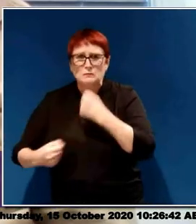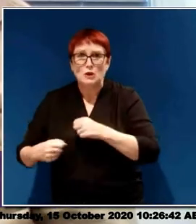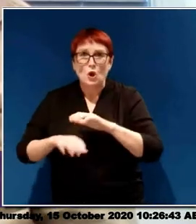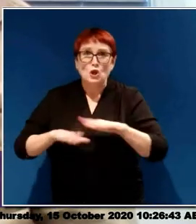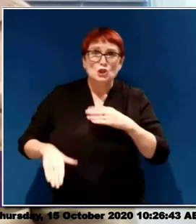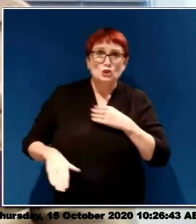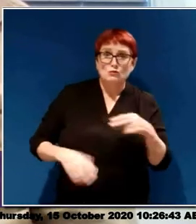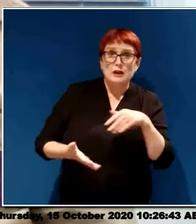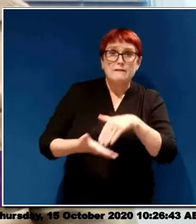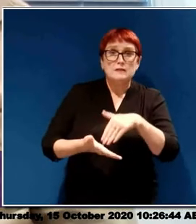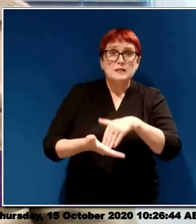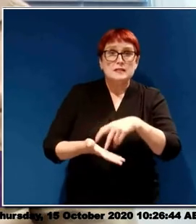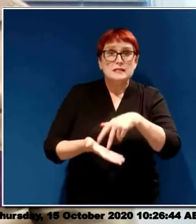That's not normal.